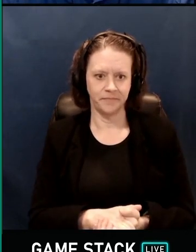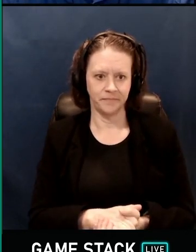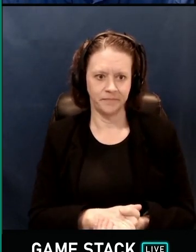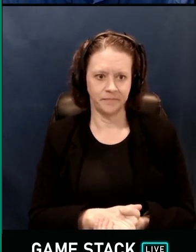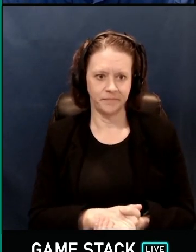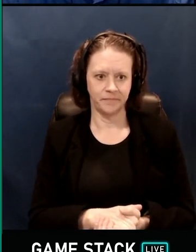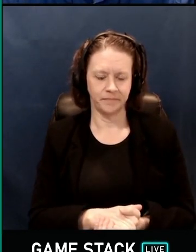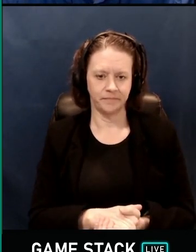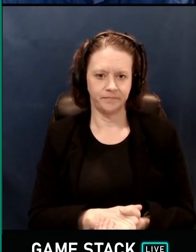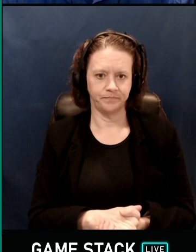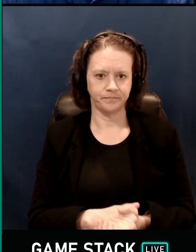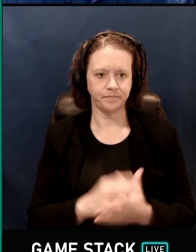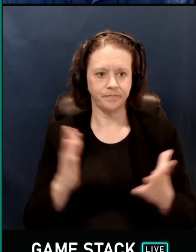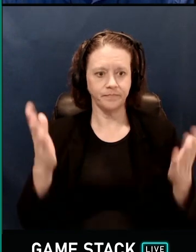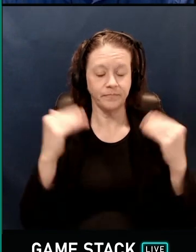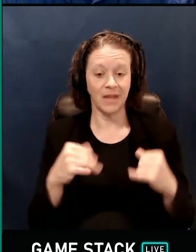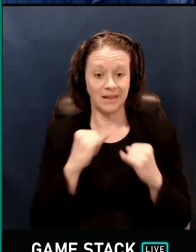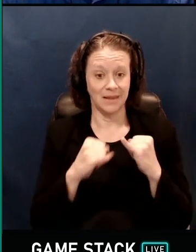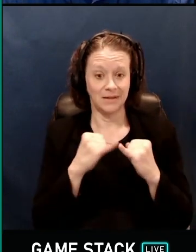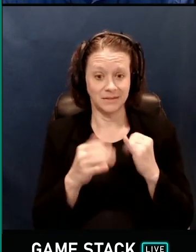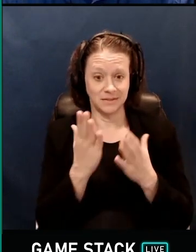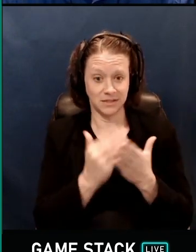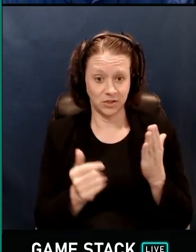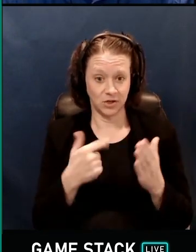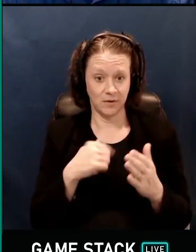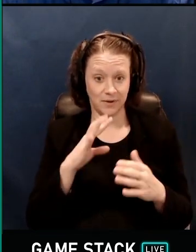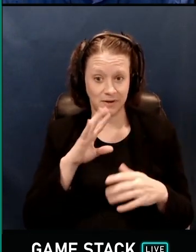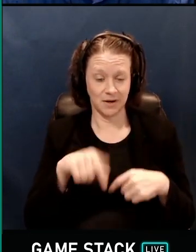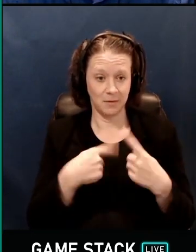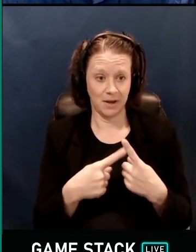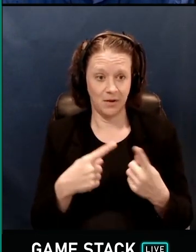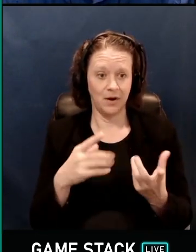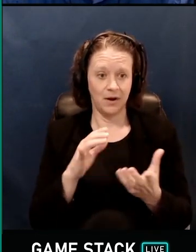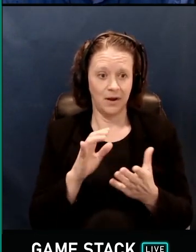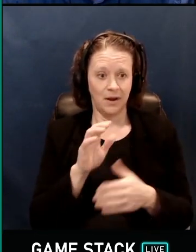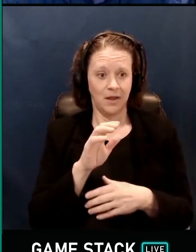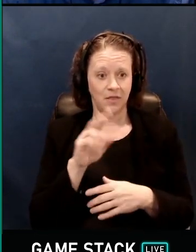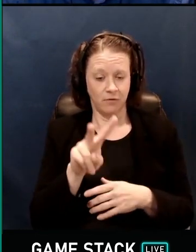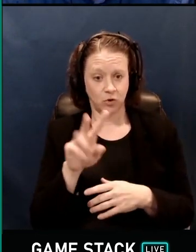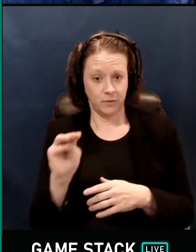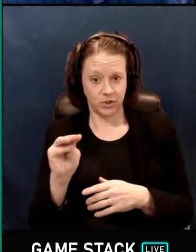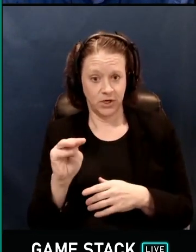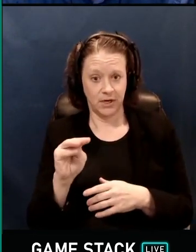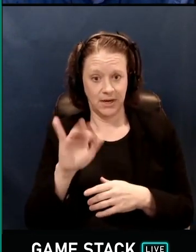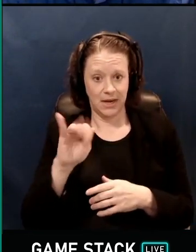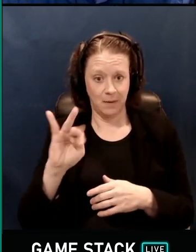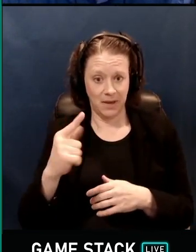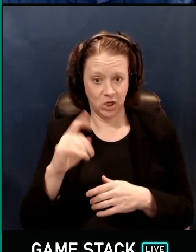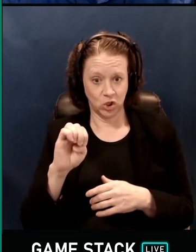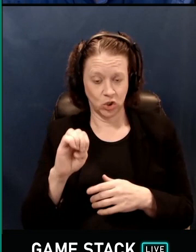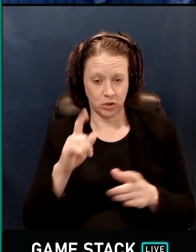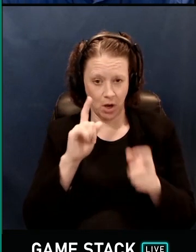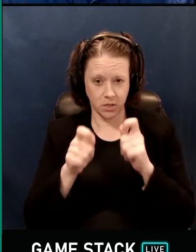In the last section I will discuss about virtual machine image customization.